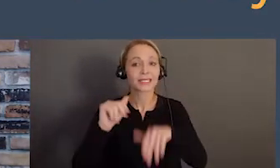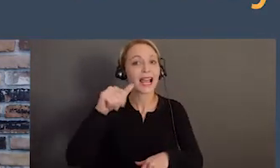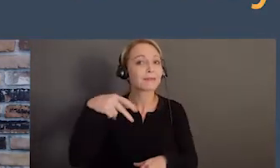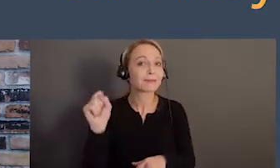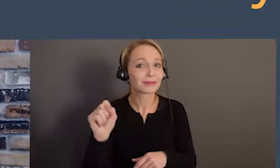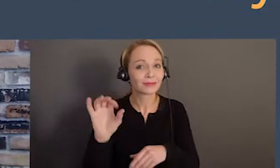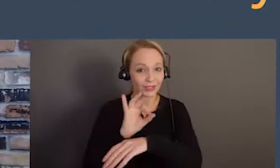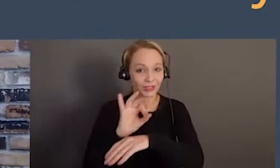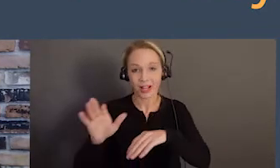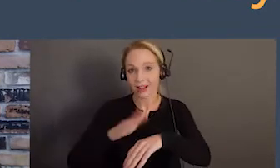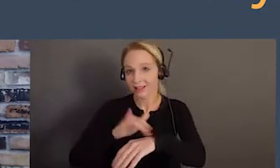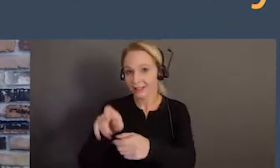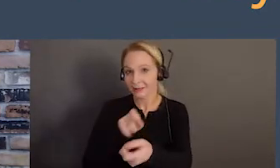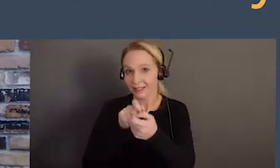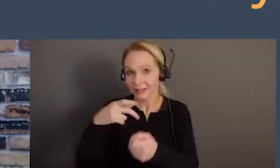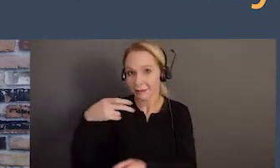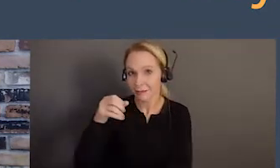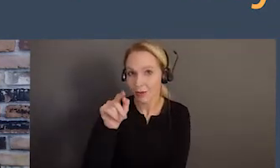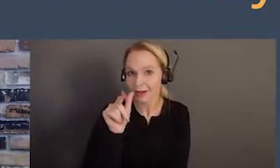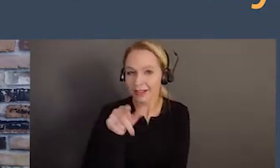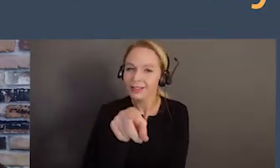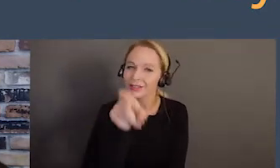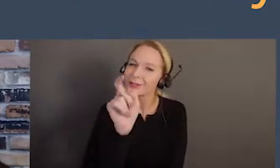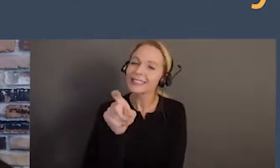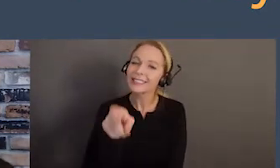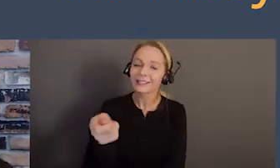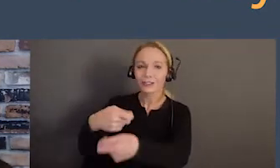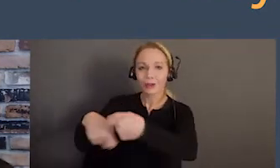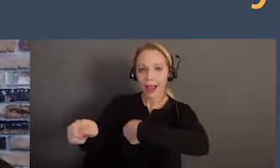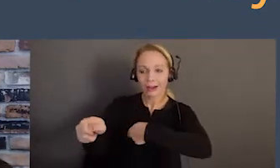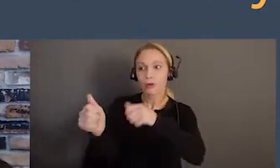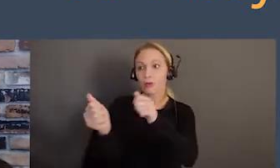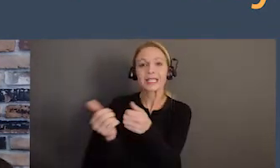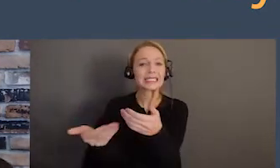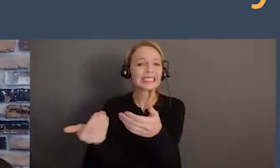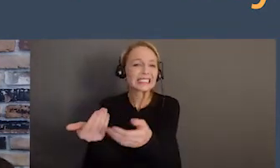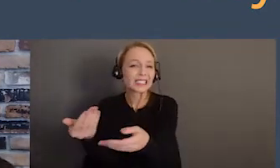PORTAL YOU NEED TO TRADE OFF OF THE EASE OF USE OF API